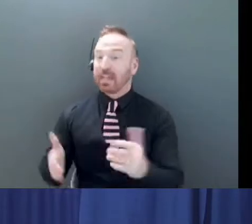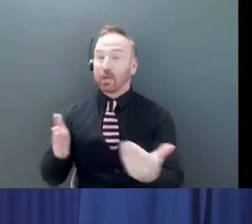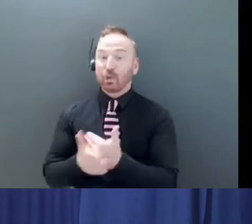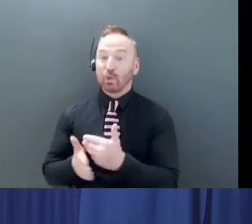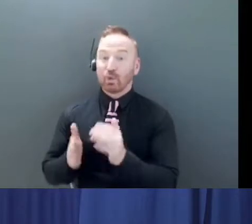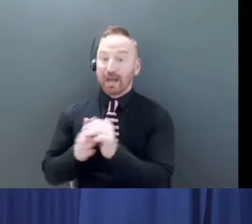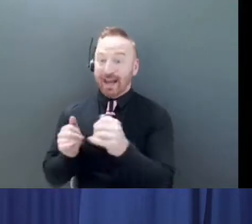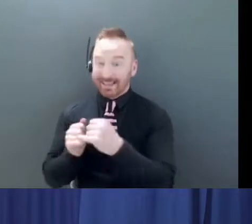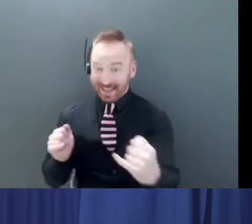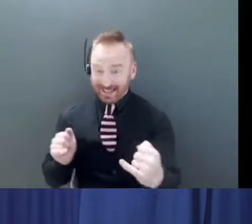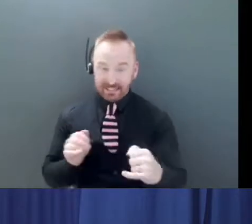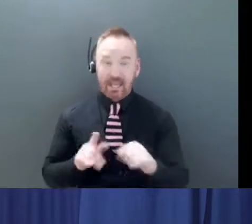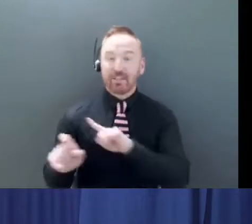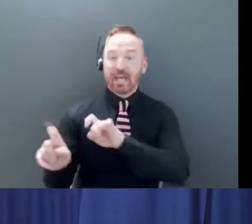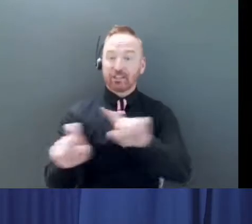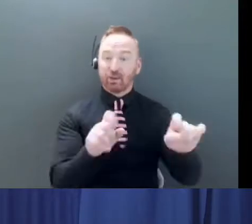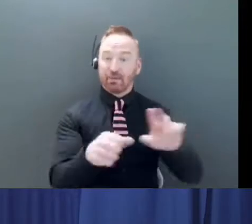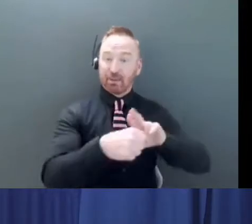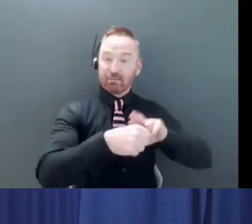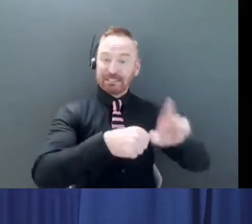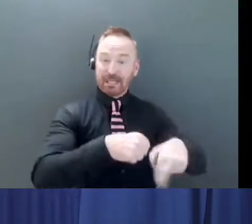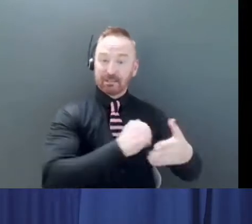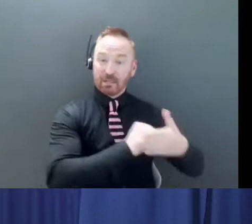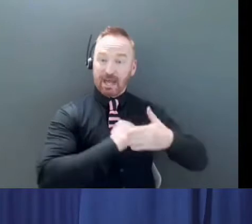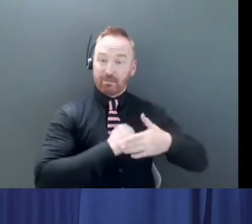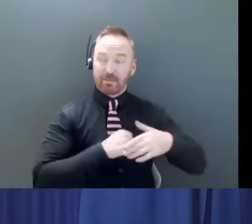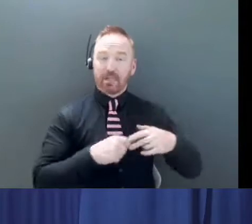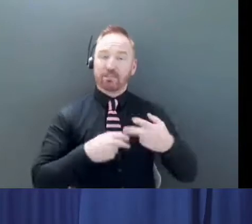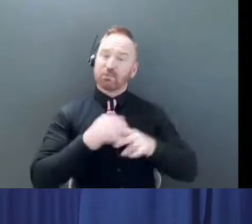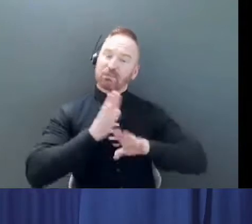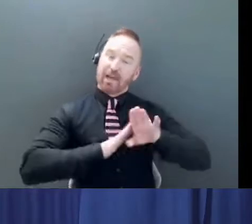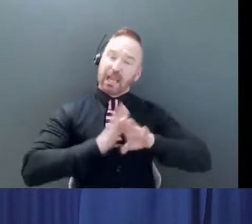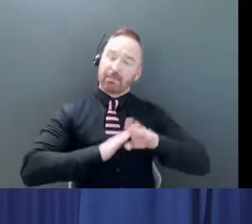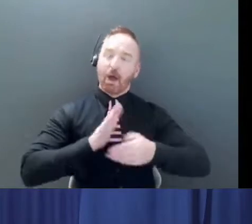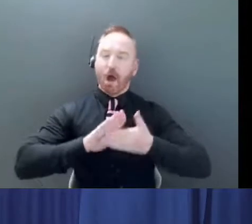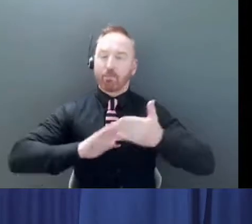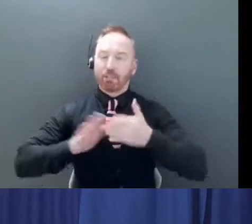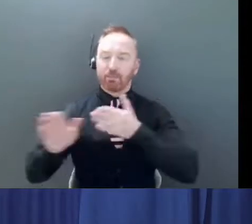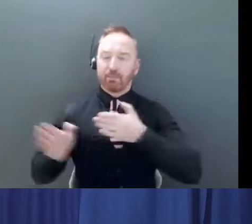individual school while there is much to consider as we continue